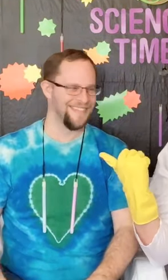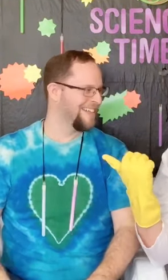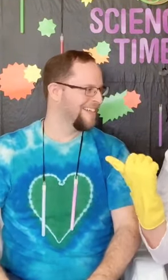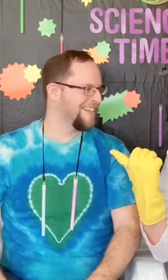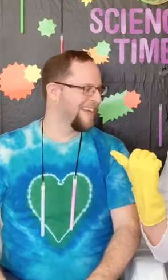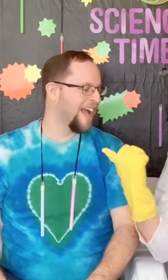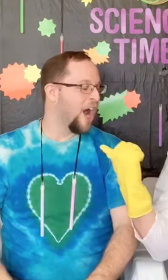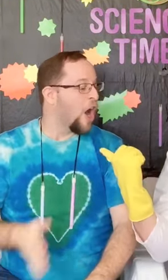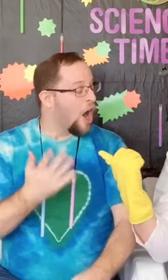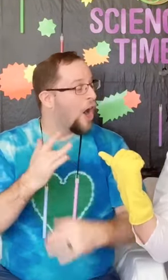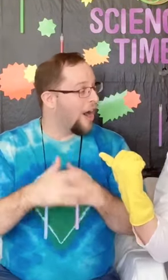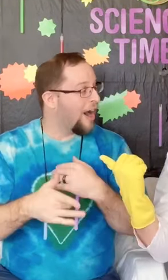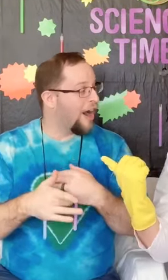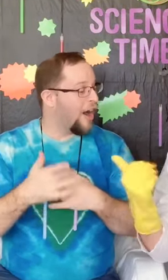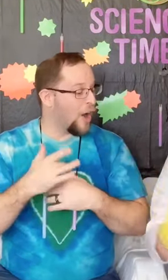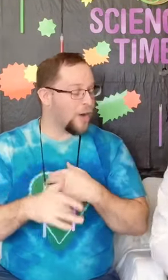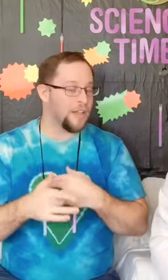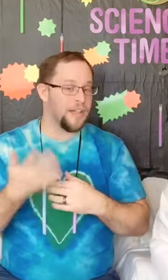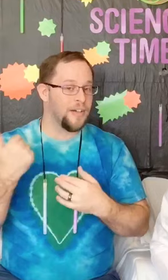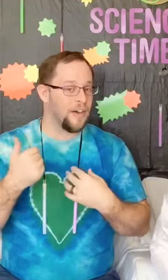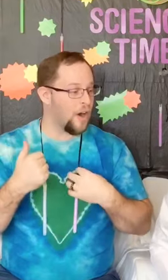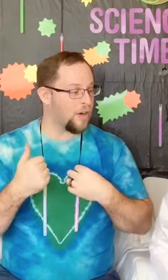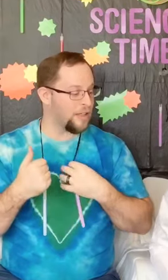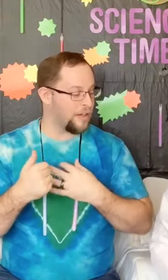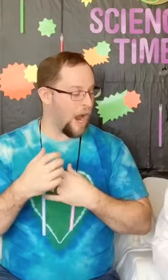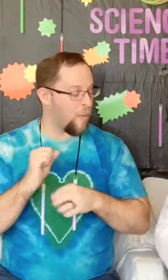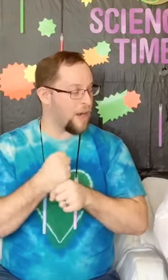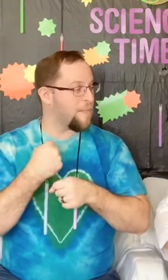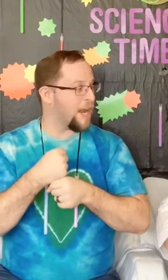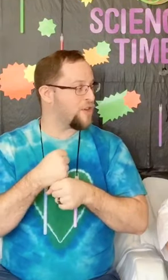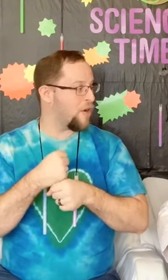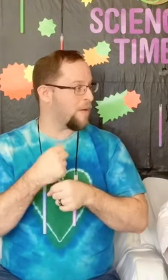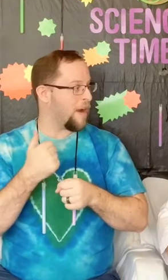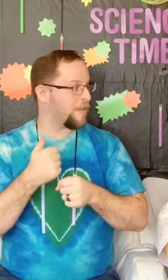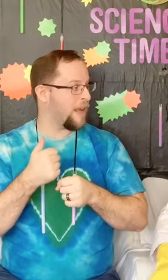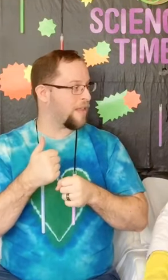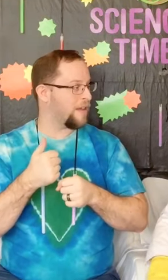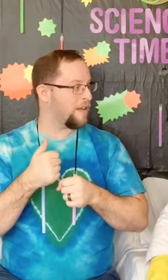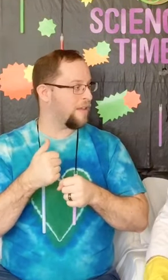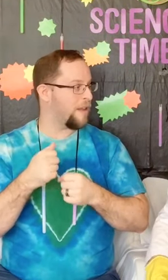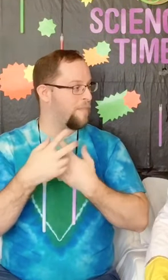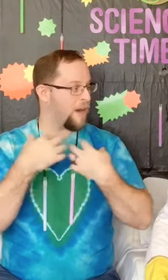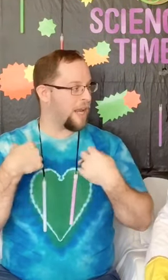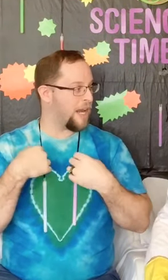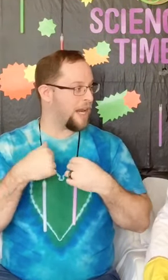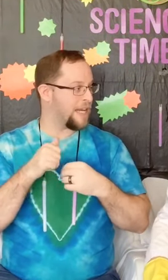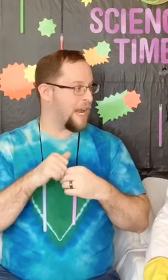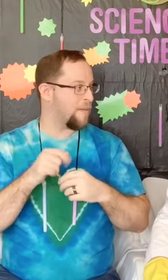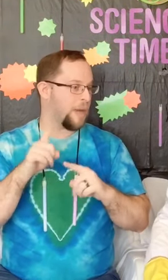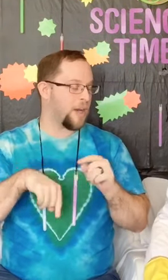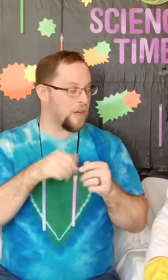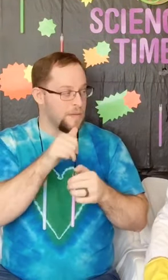things, and he didn't even pick up... AARON: Earlier, earlier I wanted to make a joke about, like, the the bear getting an exam, but I couldn't